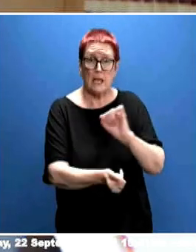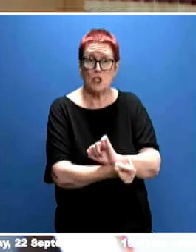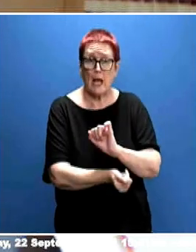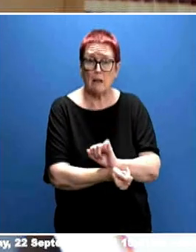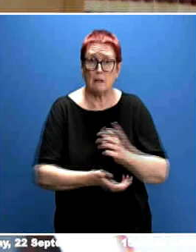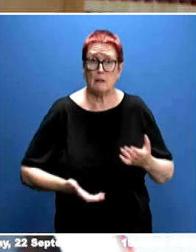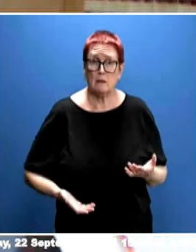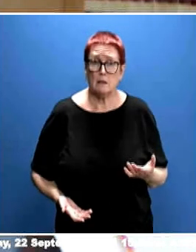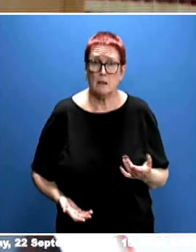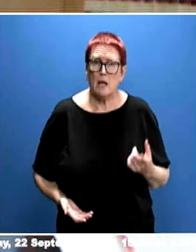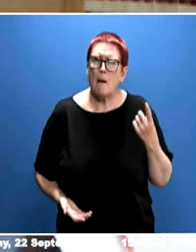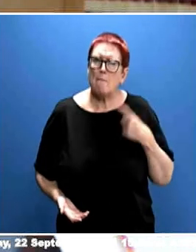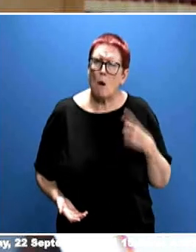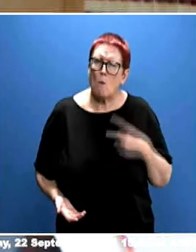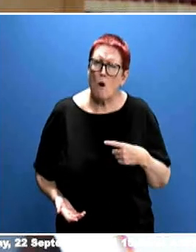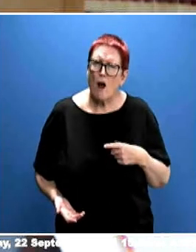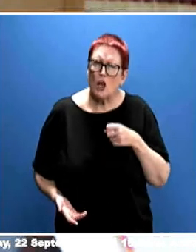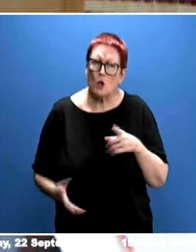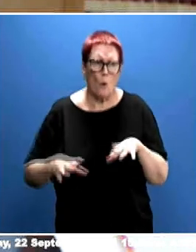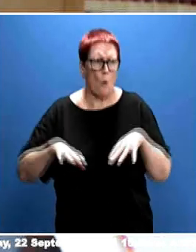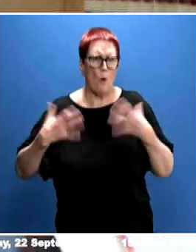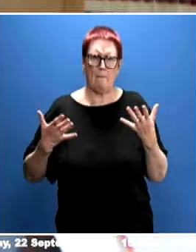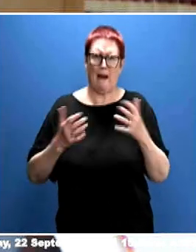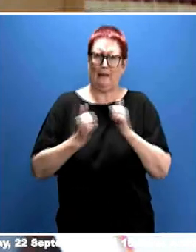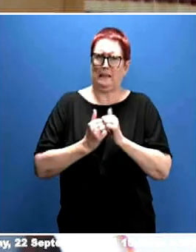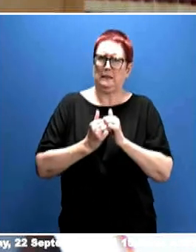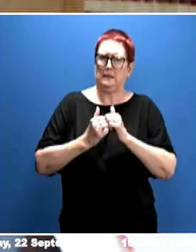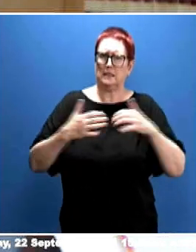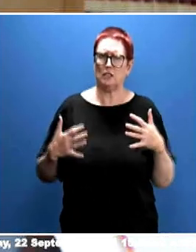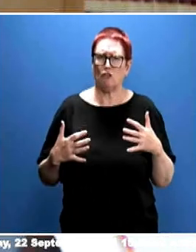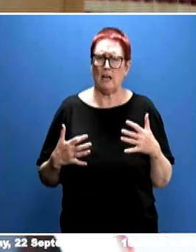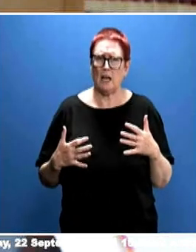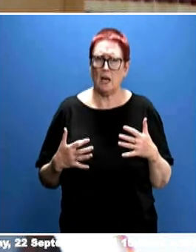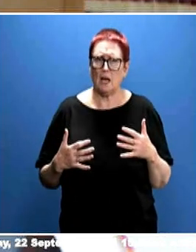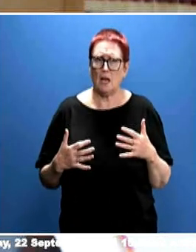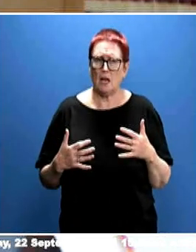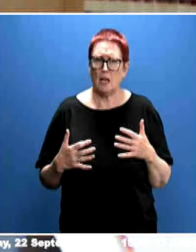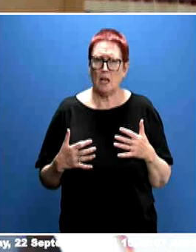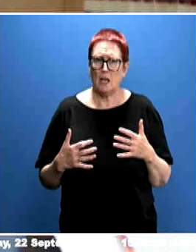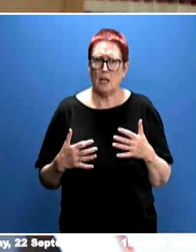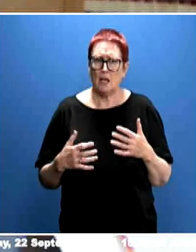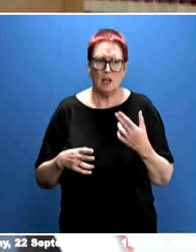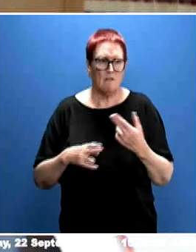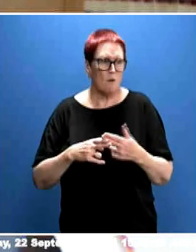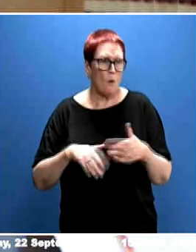automatic bar that that possibility is removed for a child who is in custody?